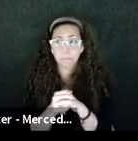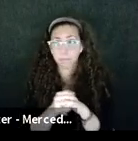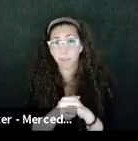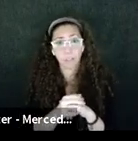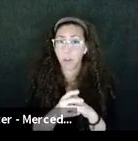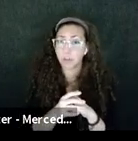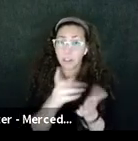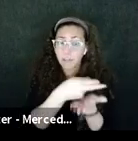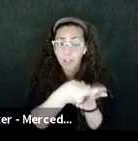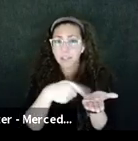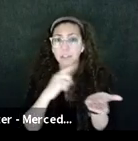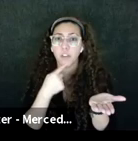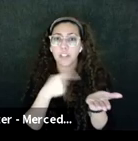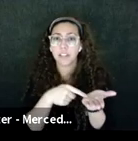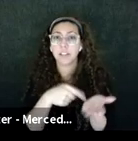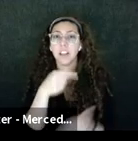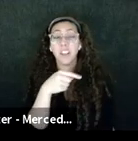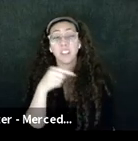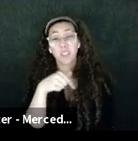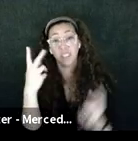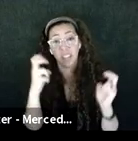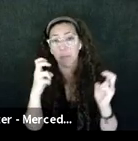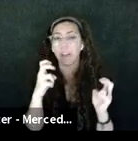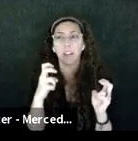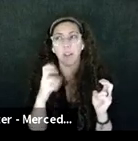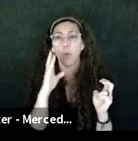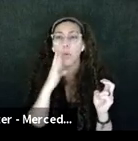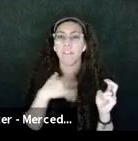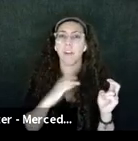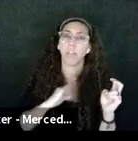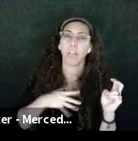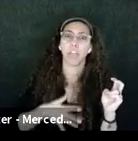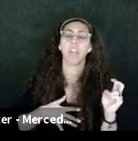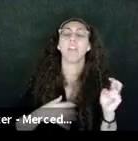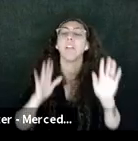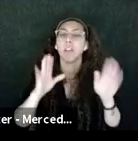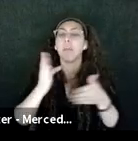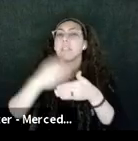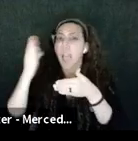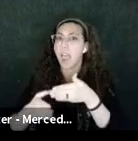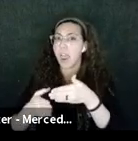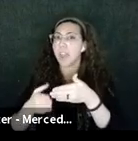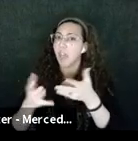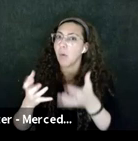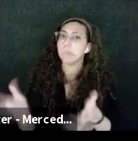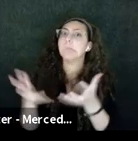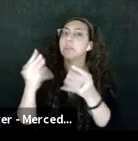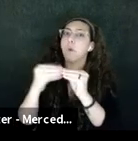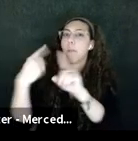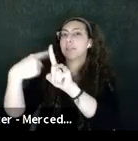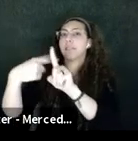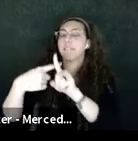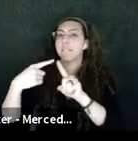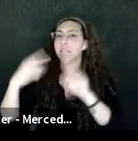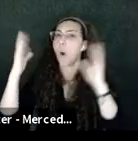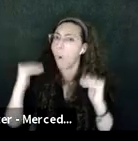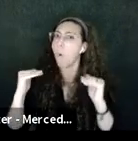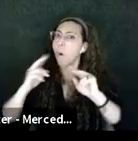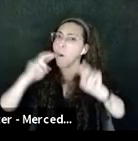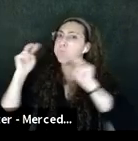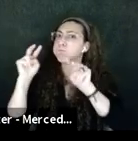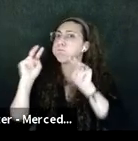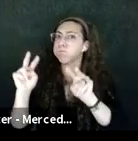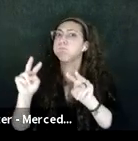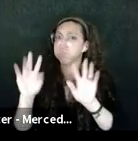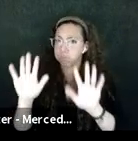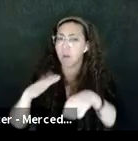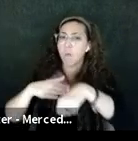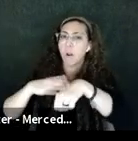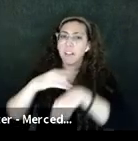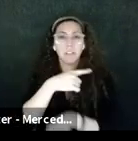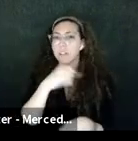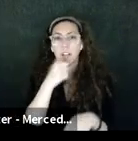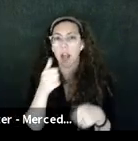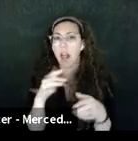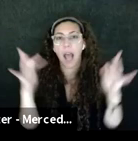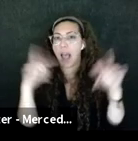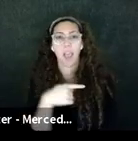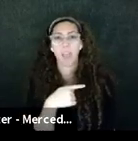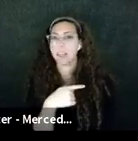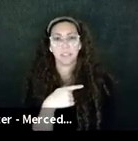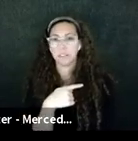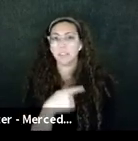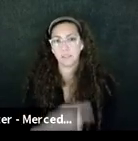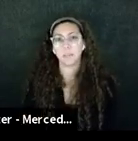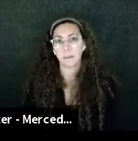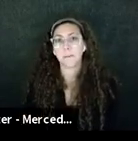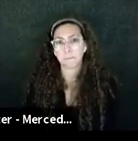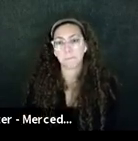Jason Williams: This is going to be kind of a bummer. But at the end, I'm going to really try and bring it back to positive and hopeful stuff. So just kind of a warning that this is kind of a bummer kind of situation. Okay.